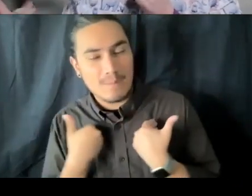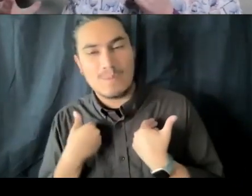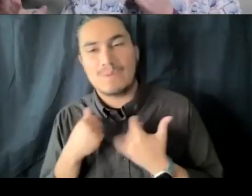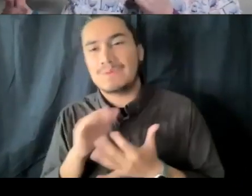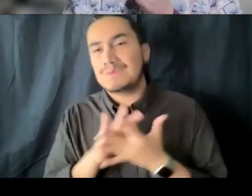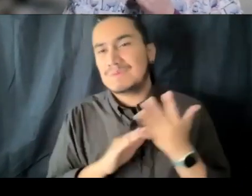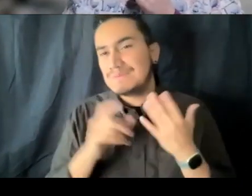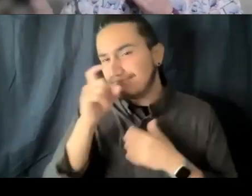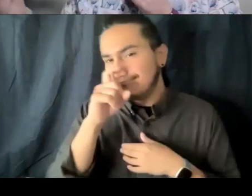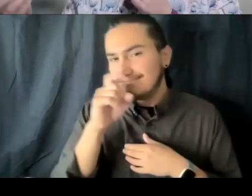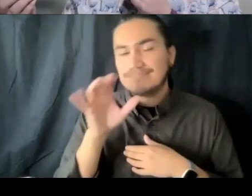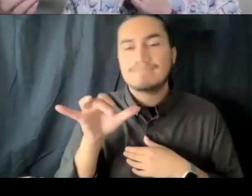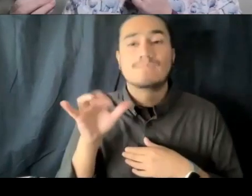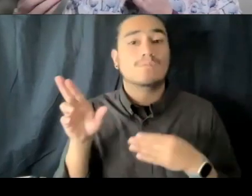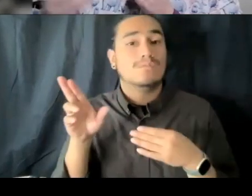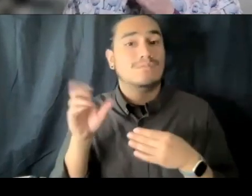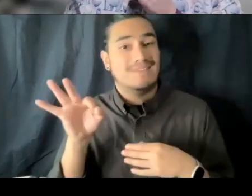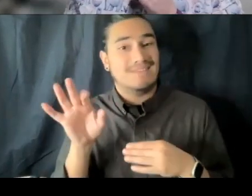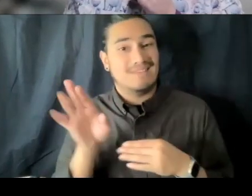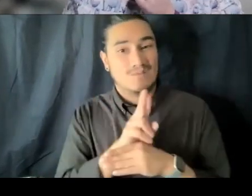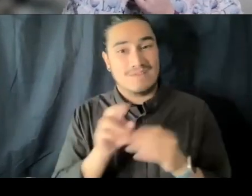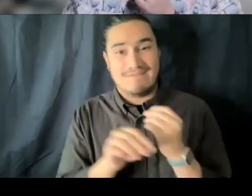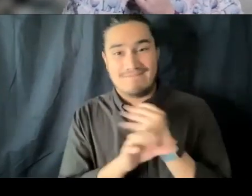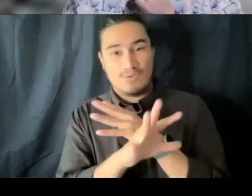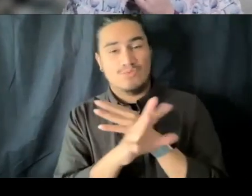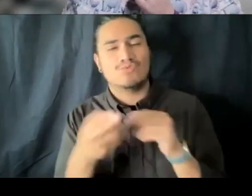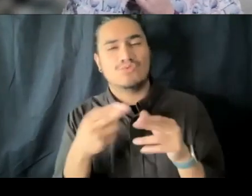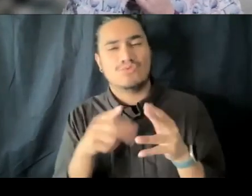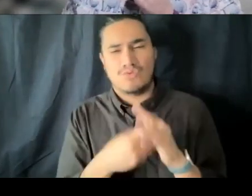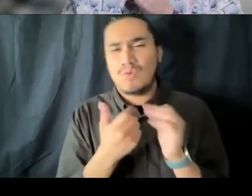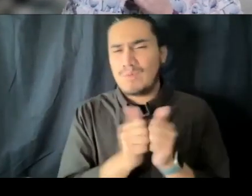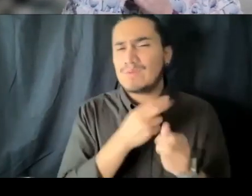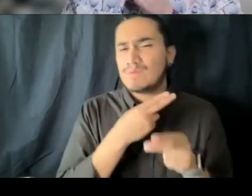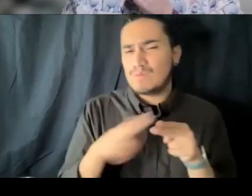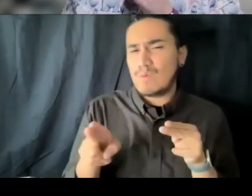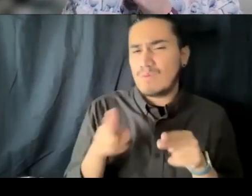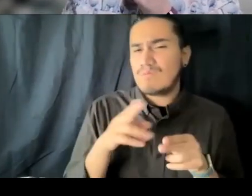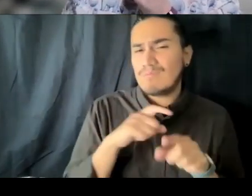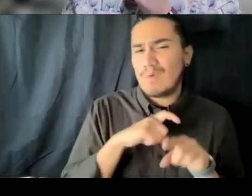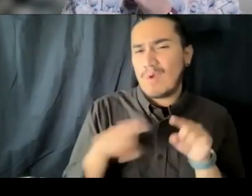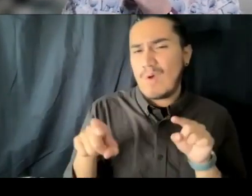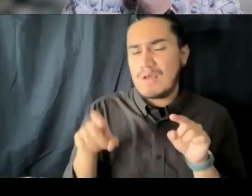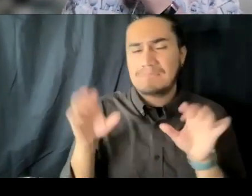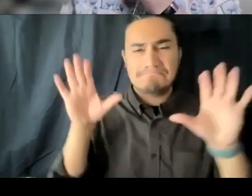If you're working virtually, starting with a short call. This is great. Oh my gosh, there's 17 more.